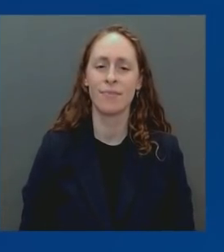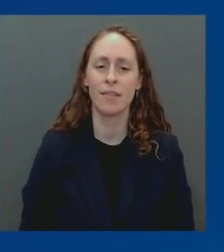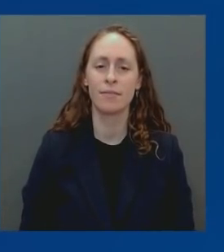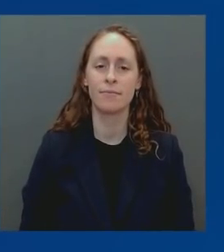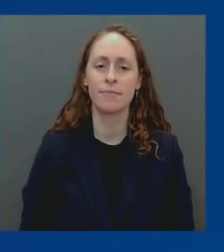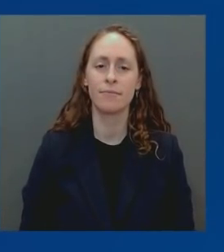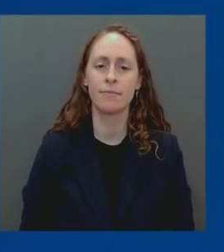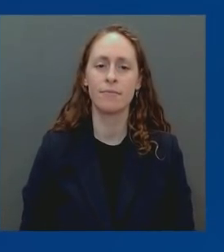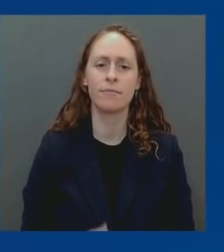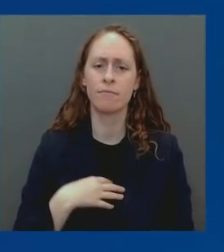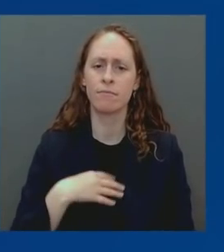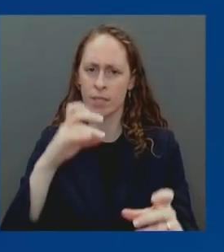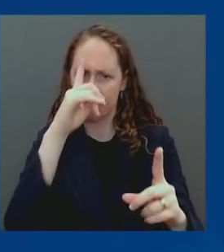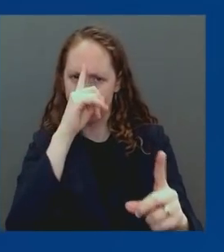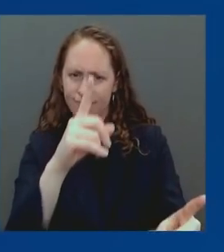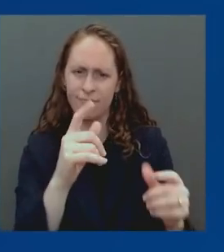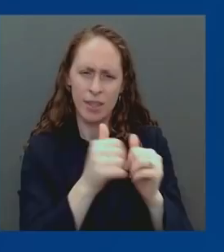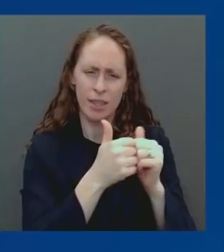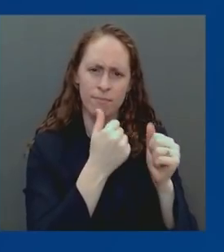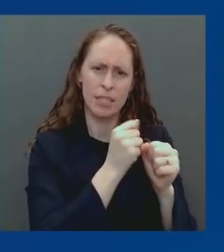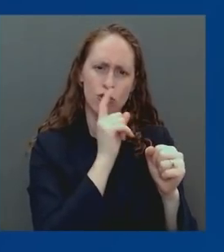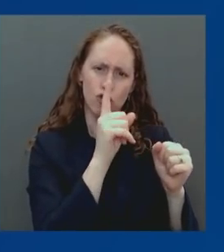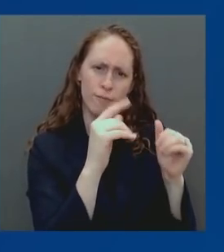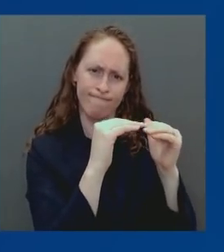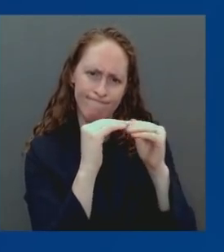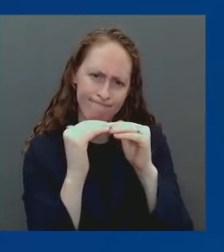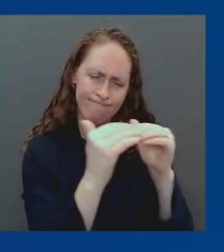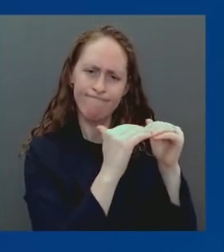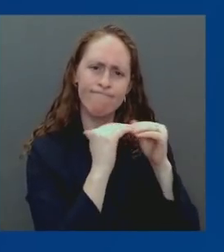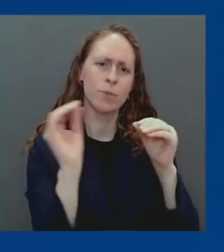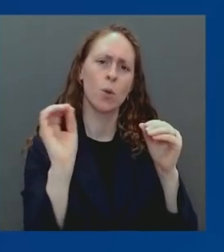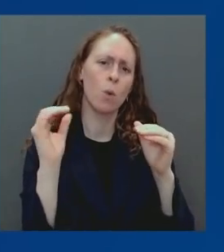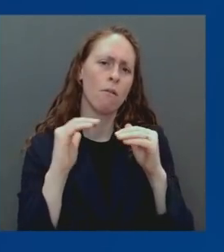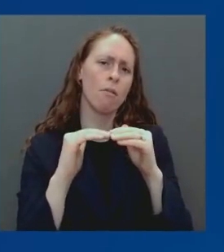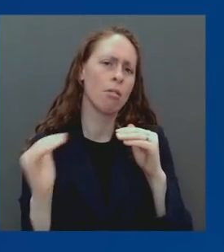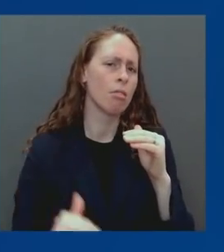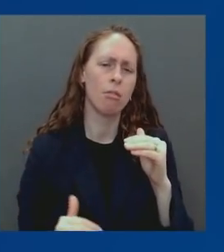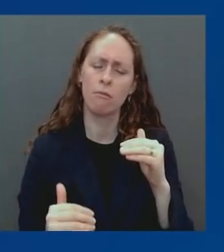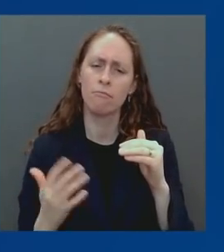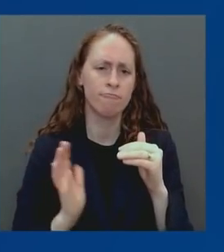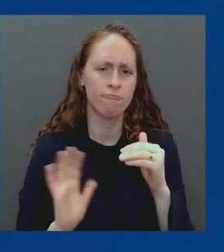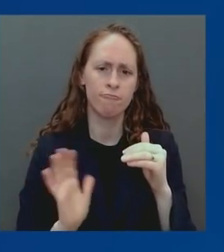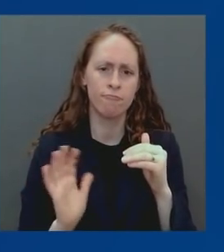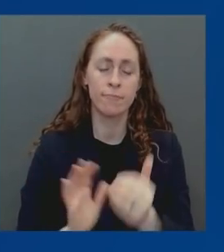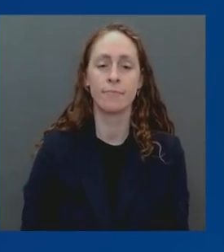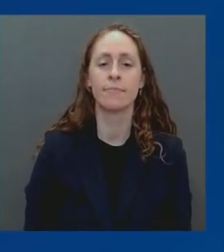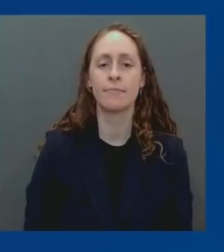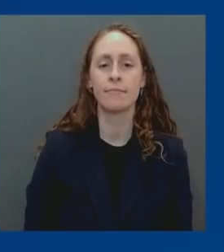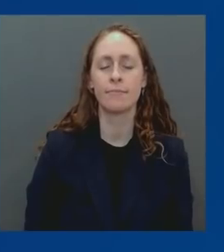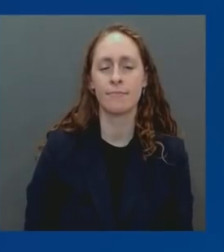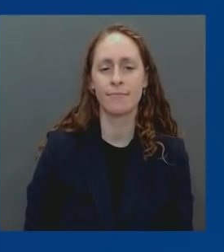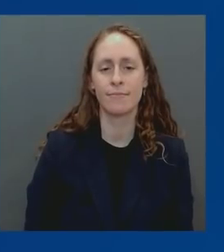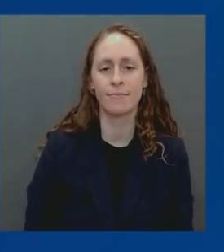A year ago, we stood up a historic nationwide vaccination program that's now gotten 75 percent of adults